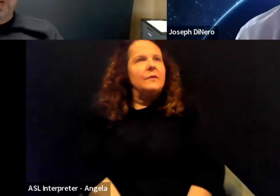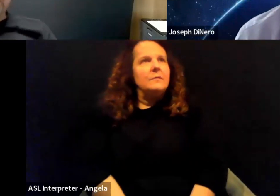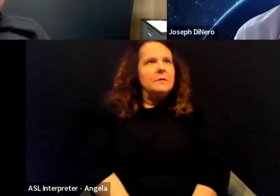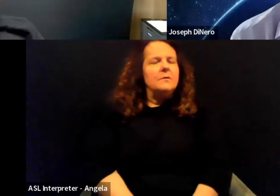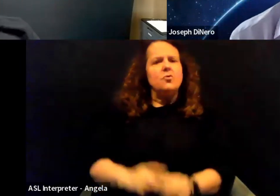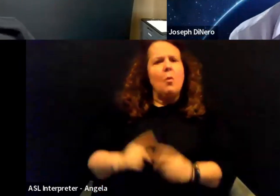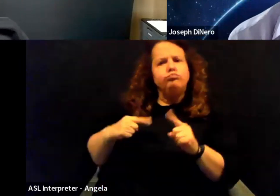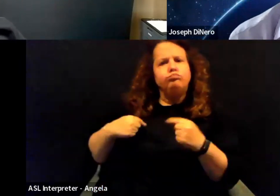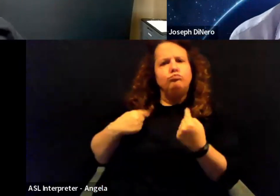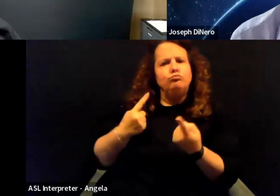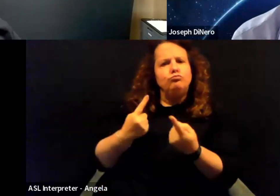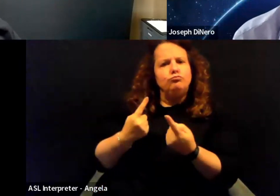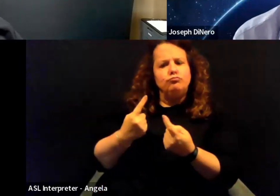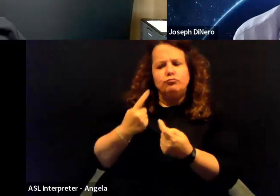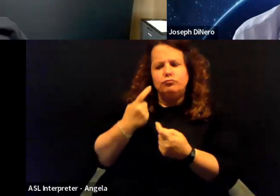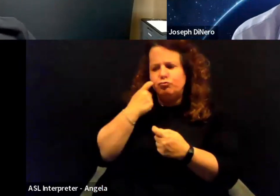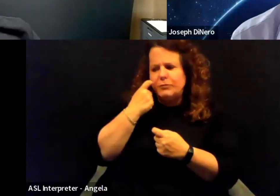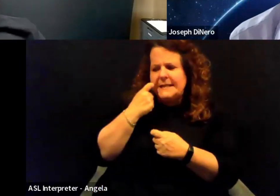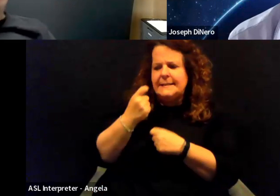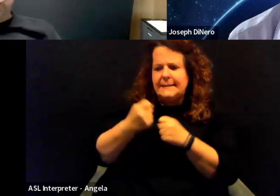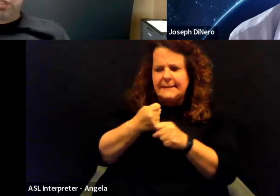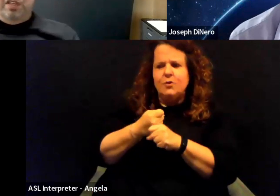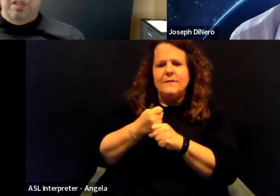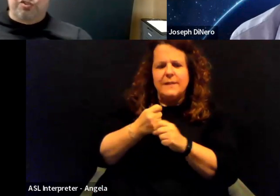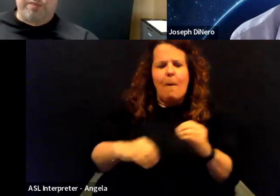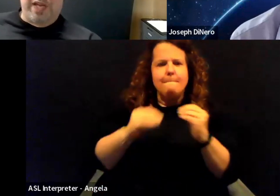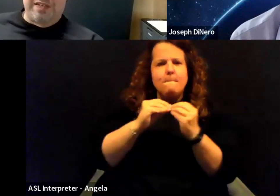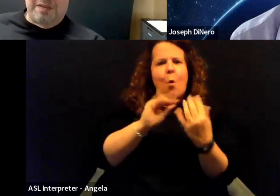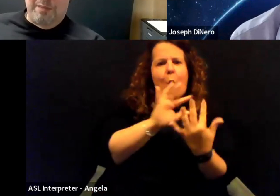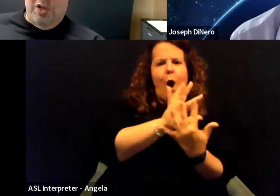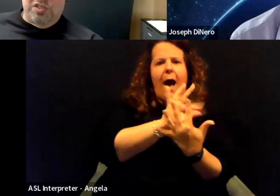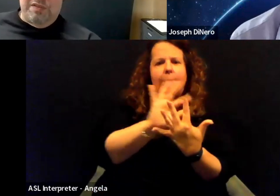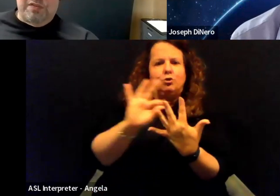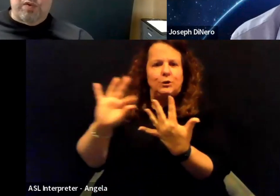we have, I believe, more options. I think there's still a tremendous amount of